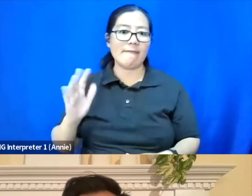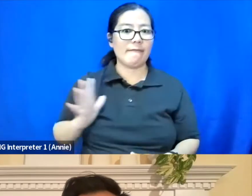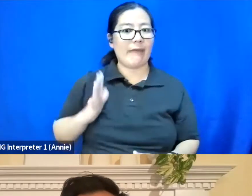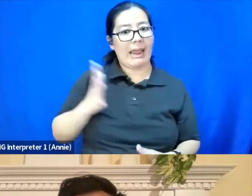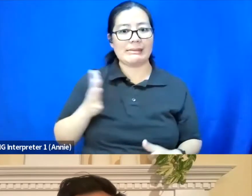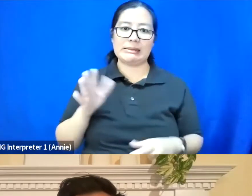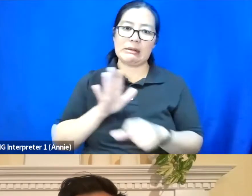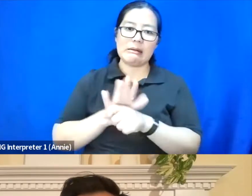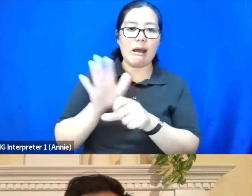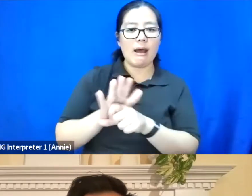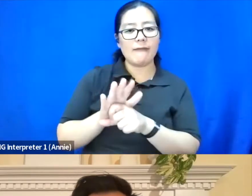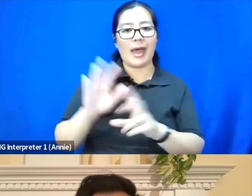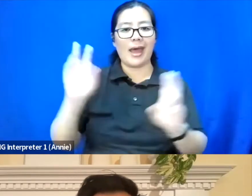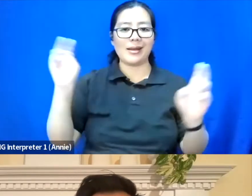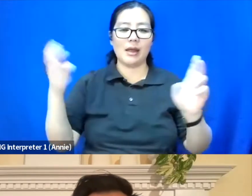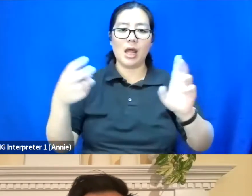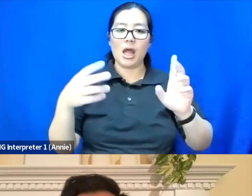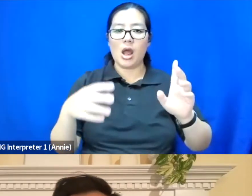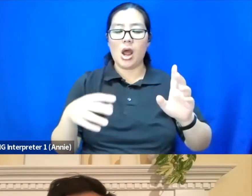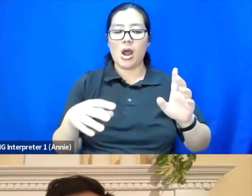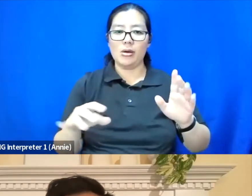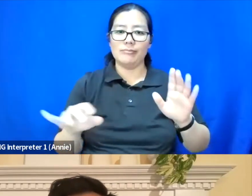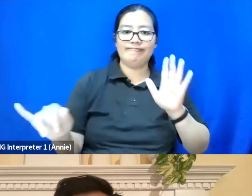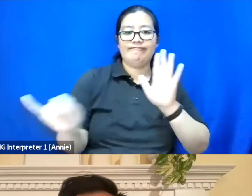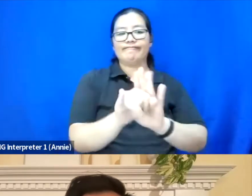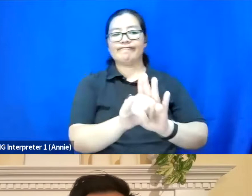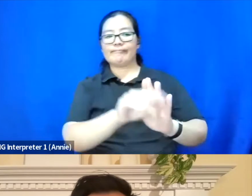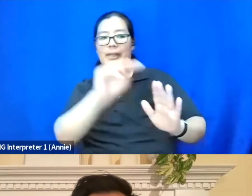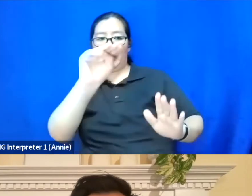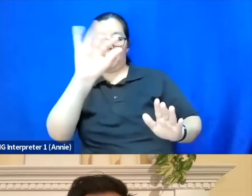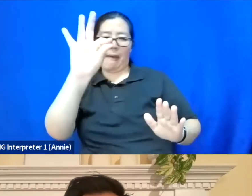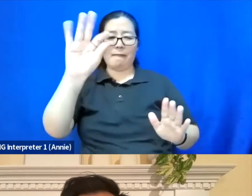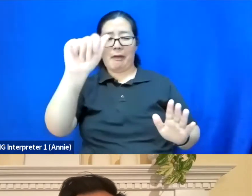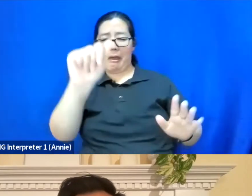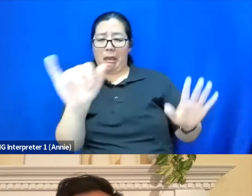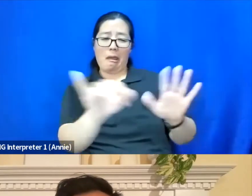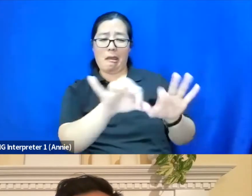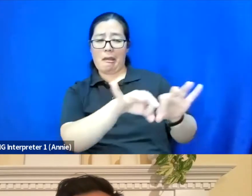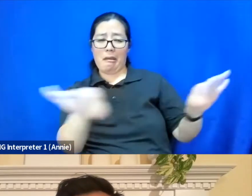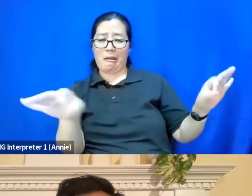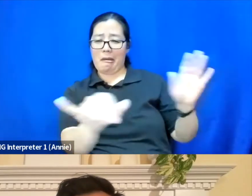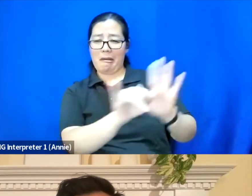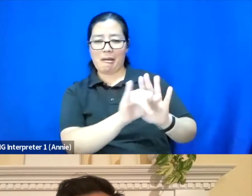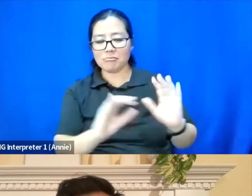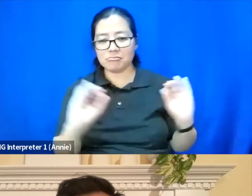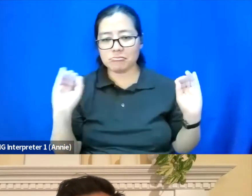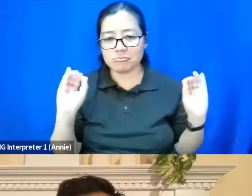of work would expect this kind of long lecture about disability.